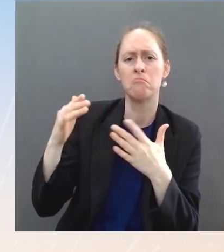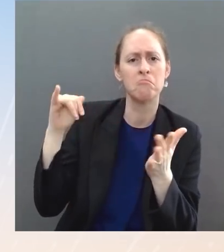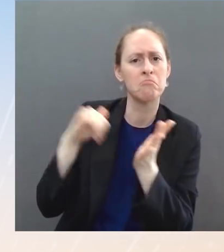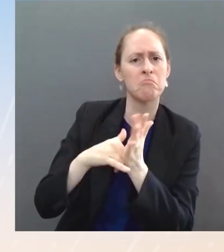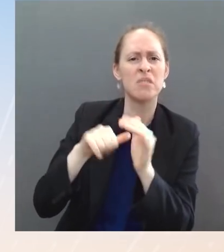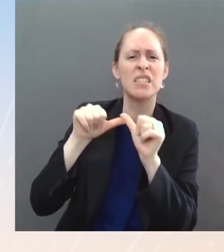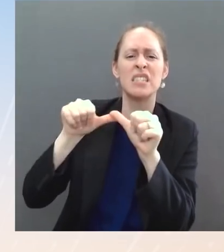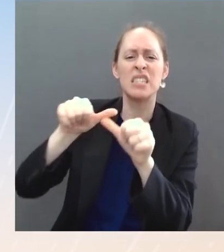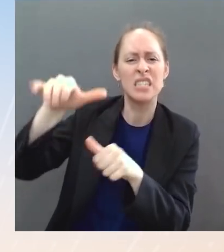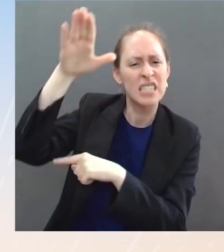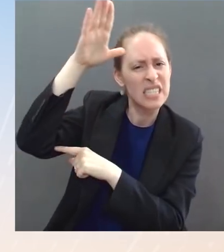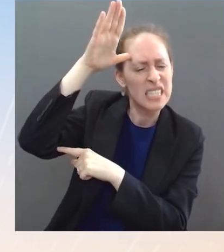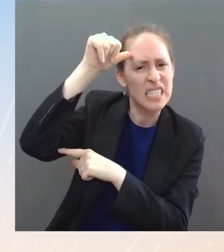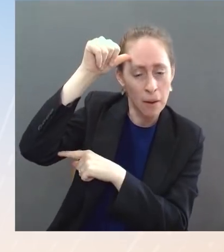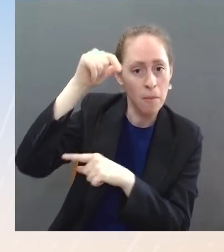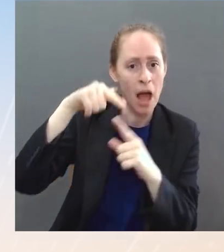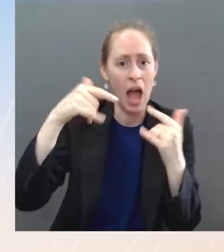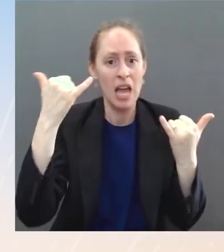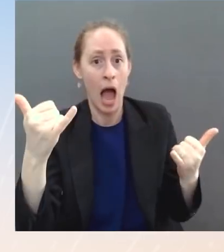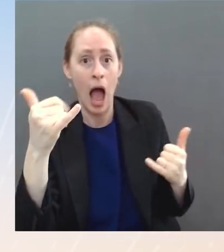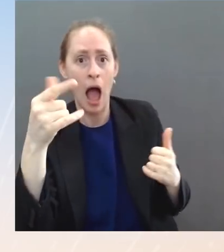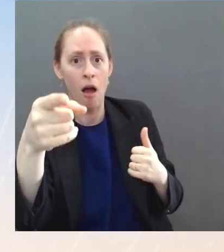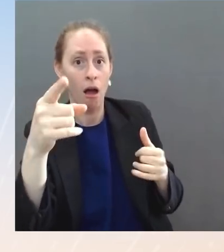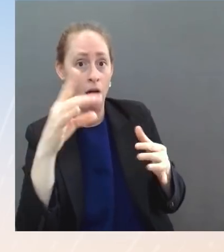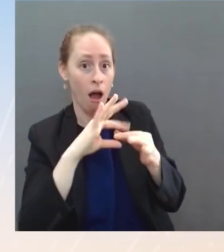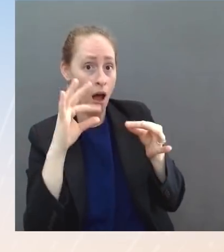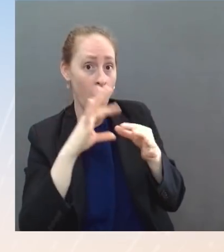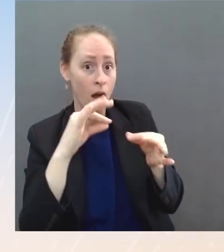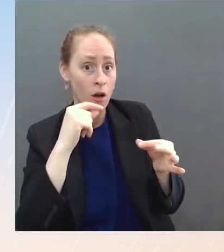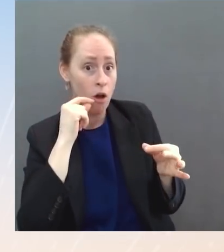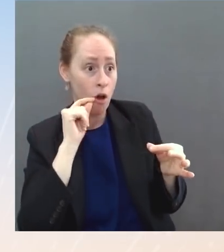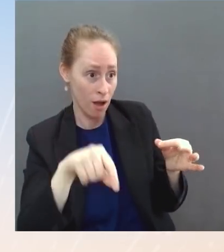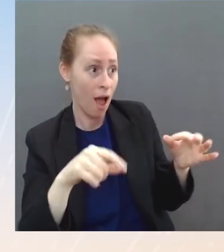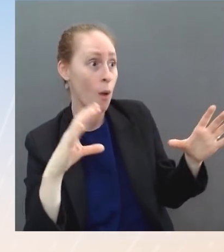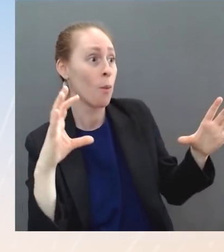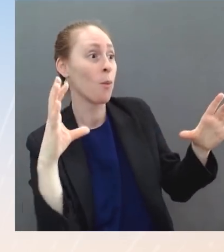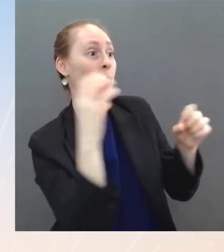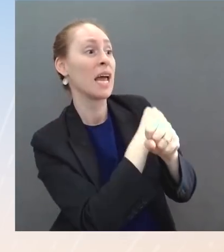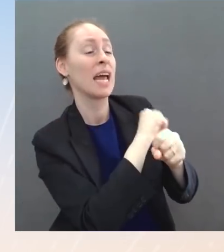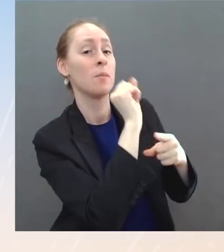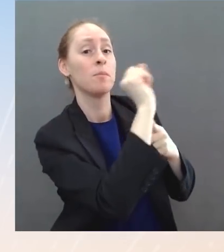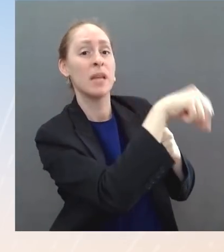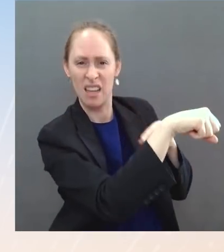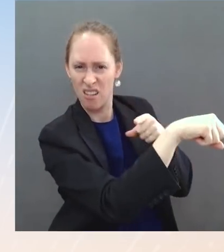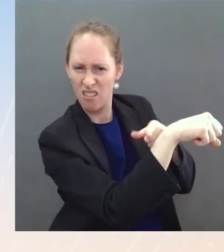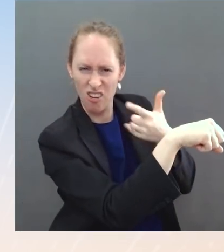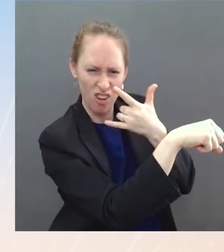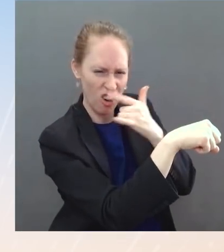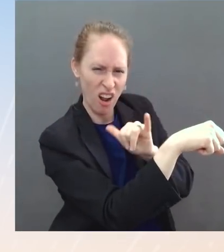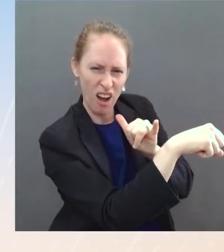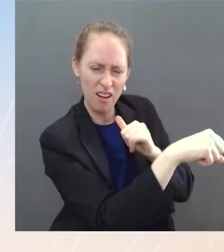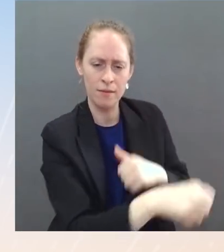And what would winning look like? Mr. Sullivan: So we believe that our job is to support the Ukrainians. They will set the military objectives.